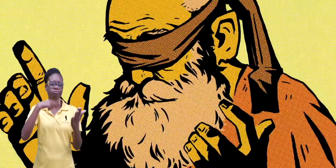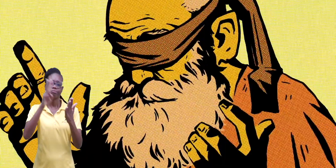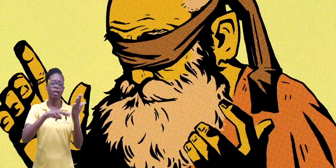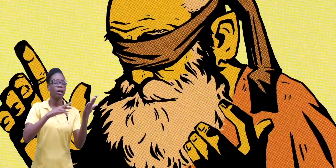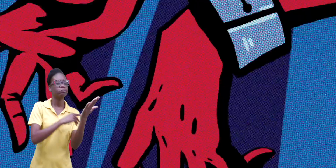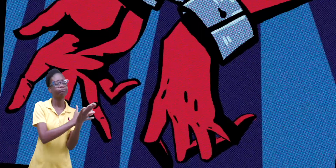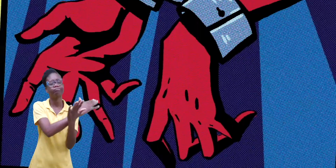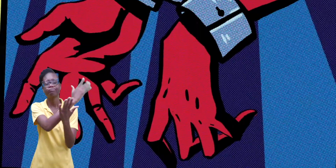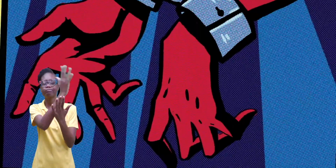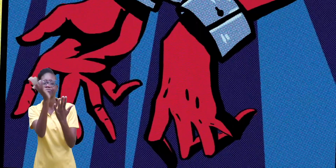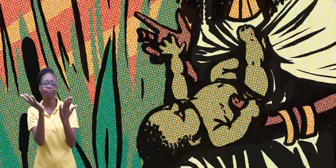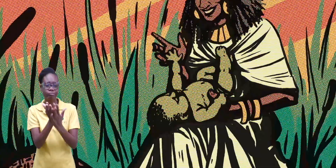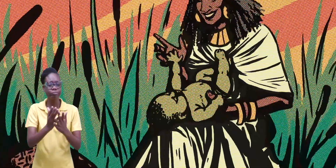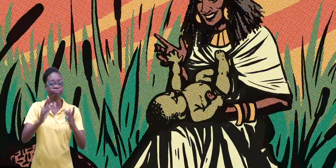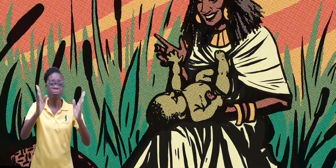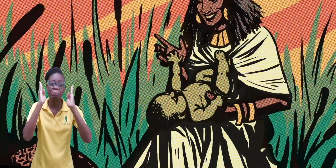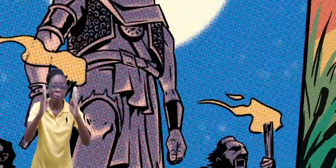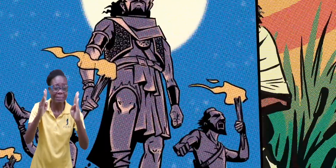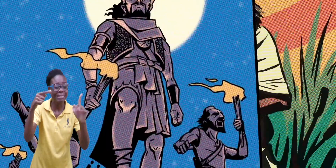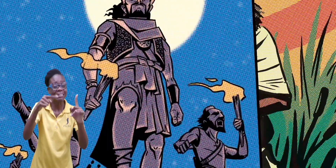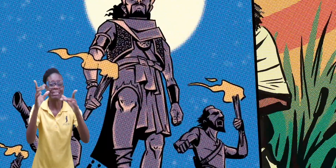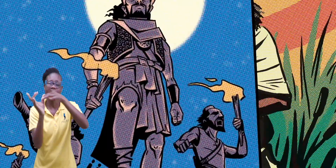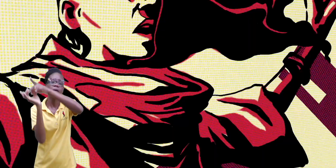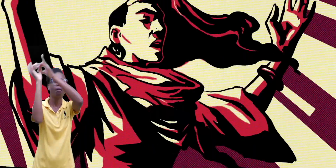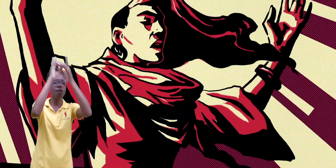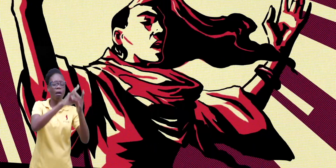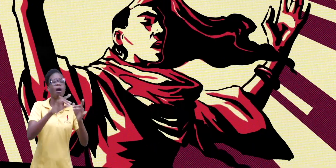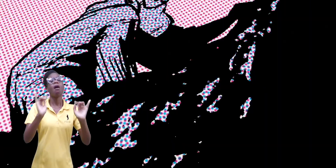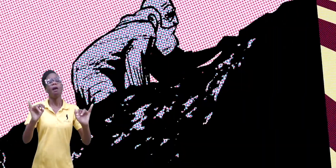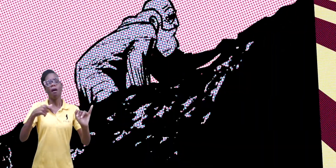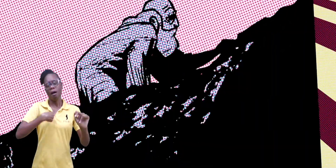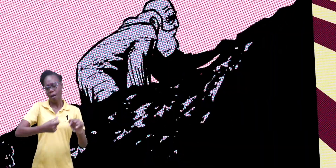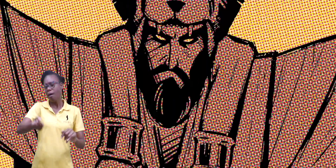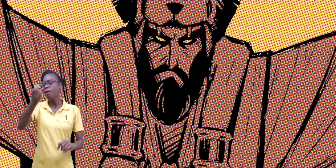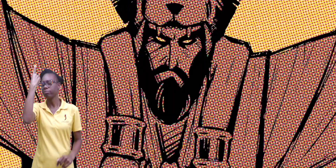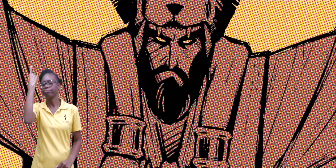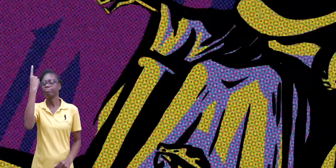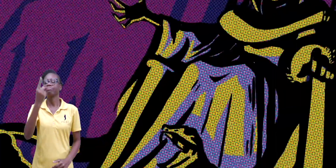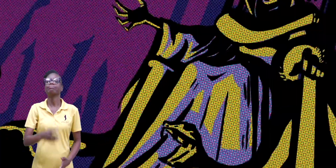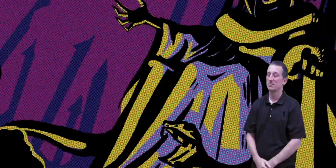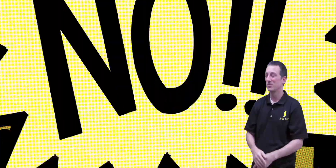these different layers of the plot, so I can read each story in context.